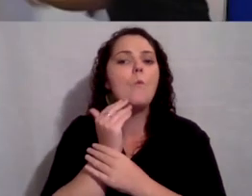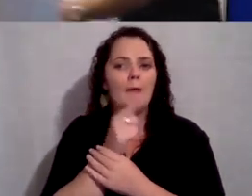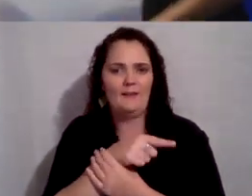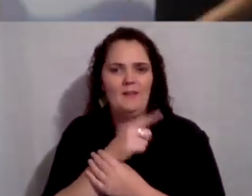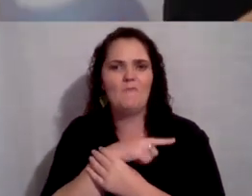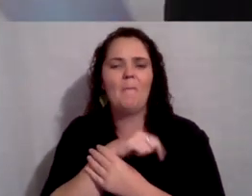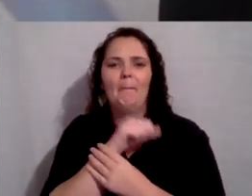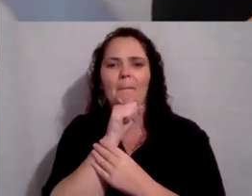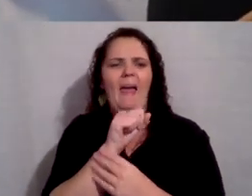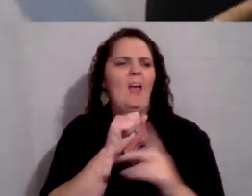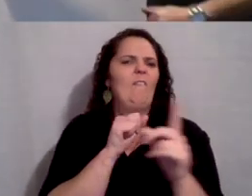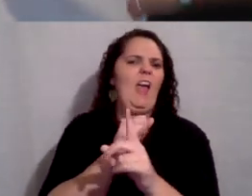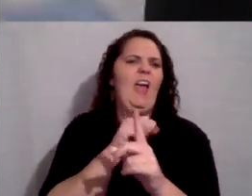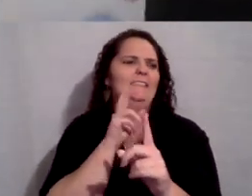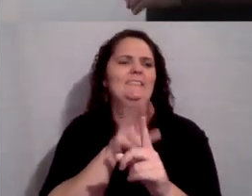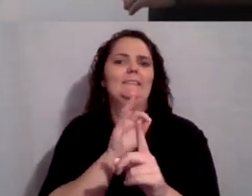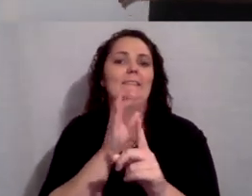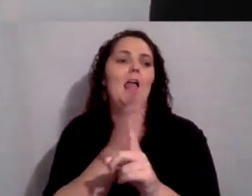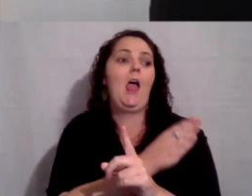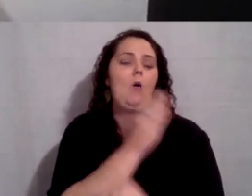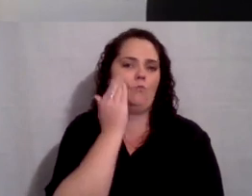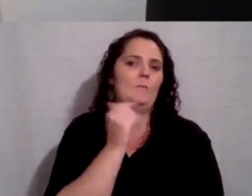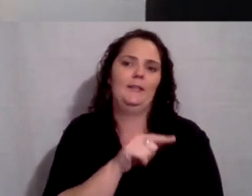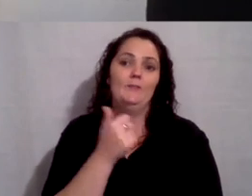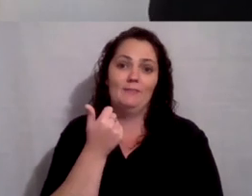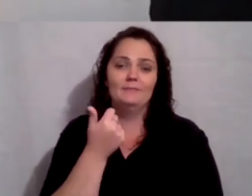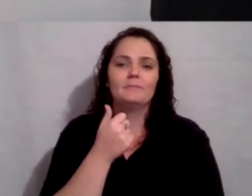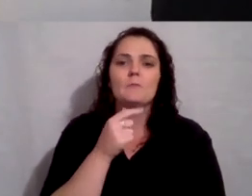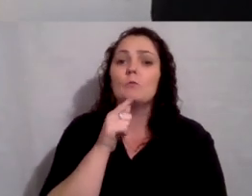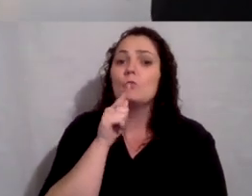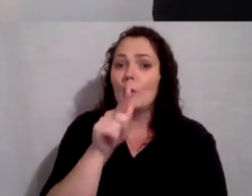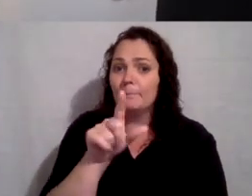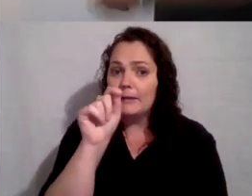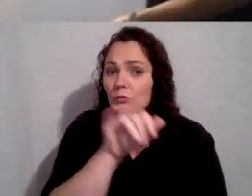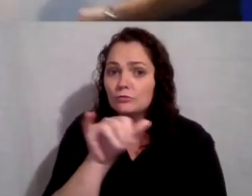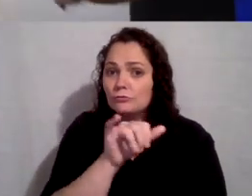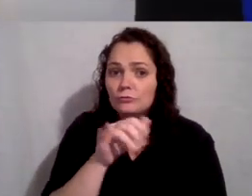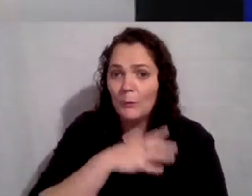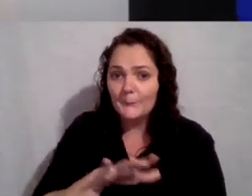it's harder for me to see Atticus so I'm gonna draw Rachel there but again you choose which of the two models you want to draw.